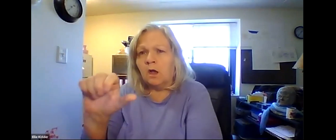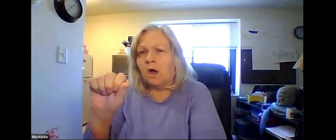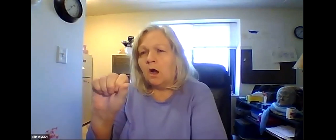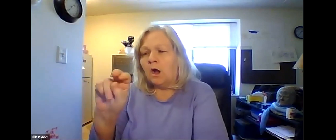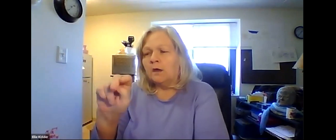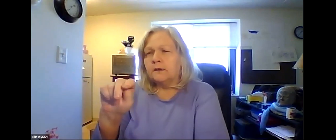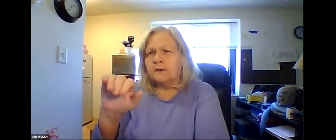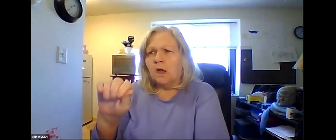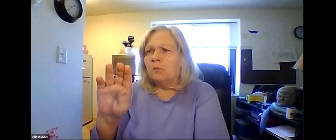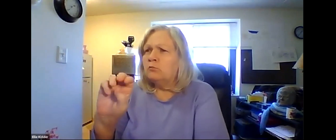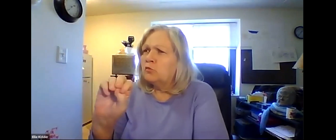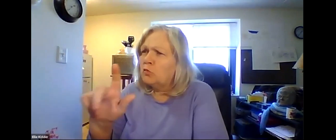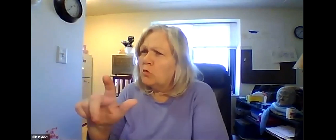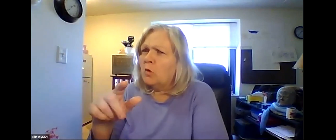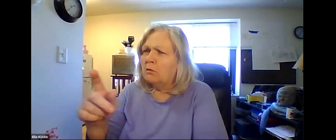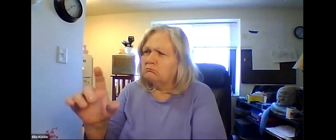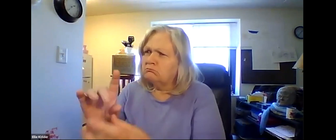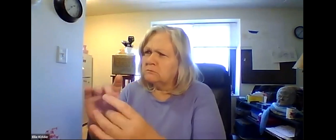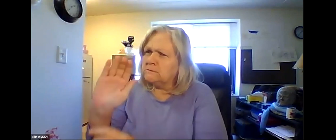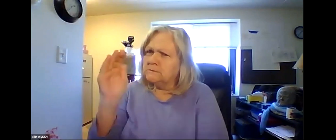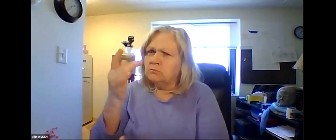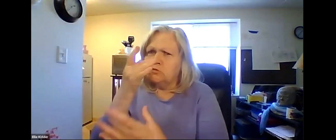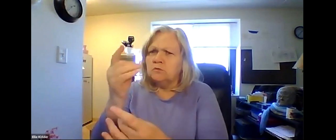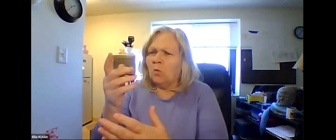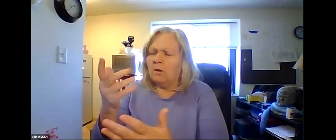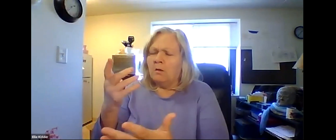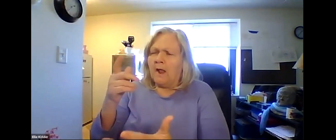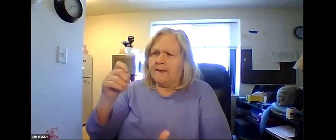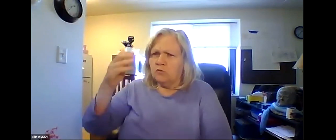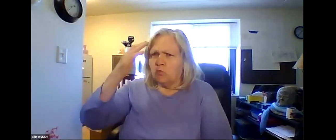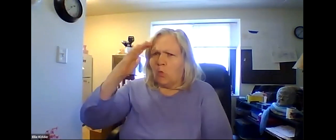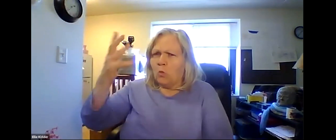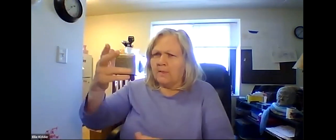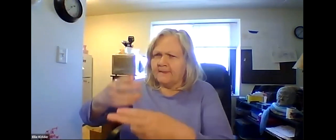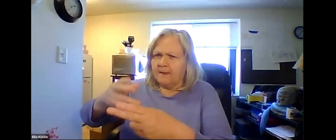But anyway, I caught Simon mentioning something about